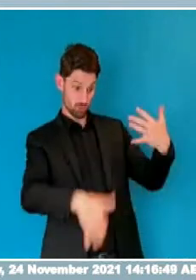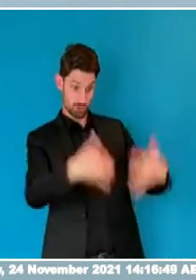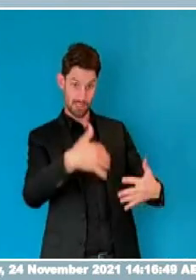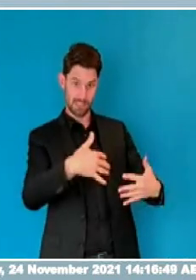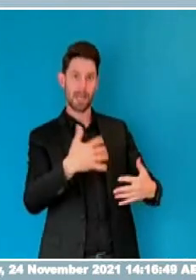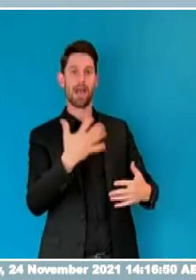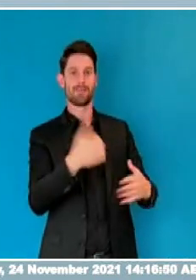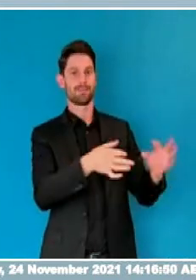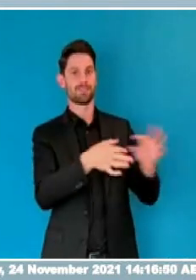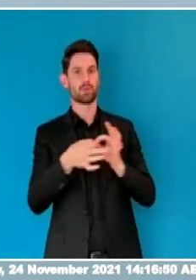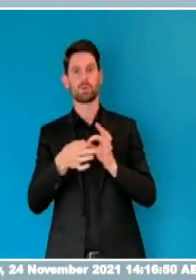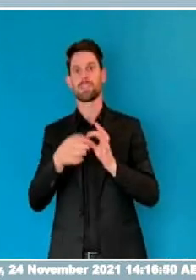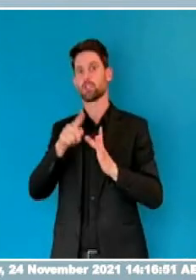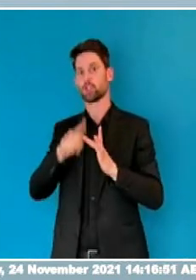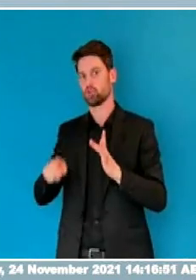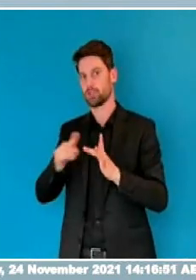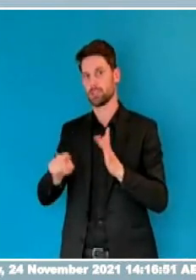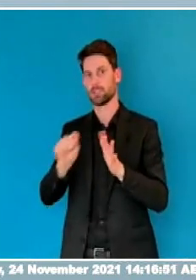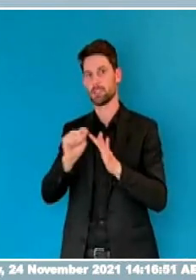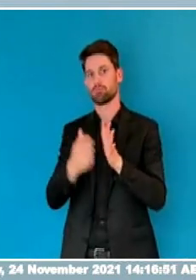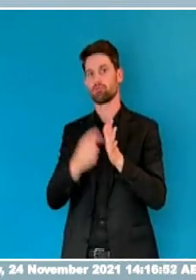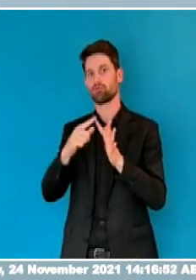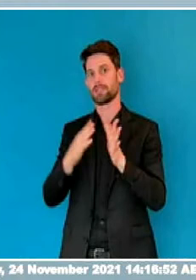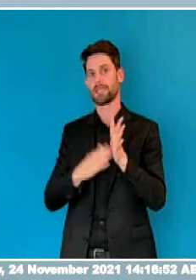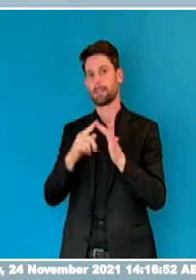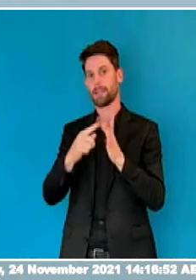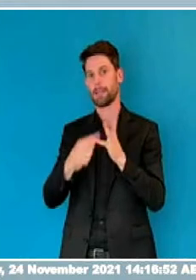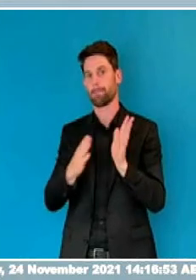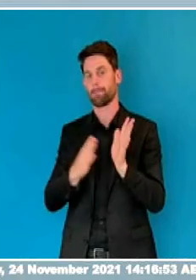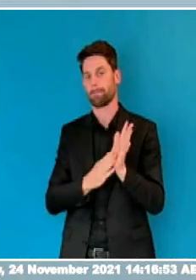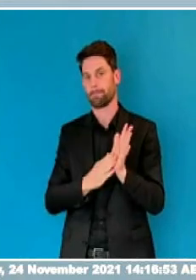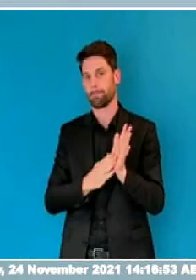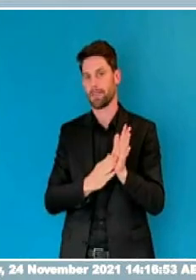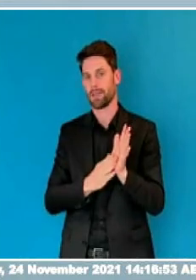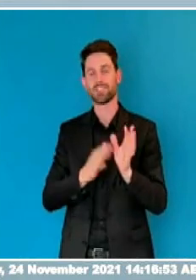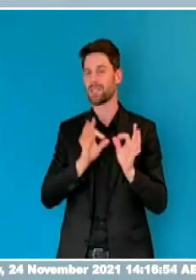So it's not the fact that someone has employed a person with a disability, it's actually the injuries.